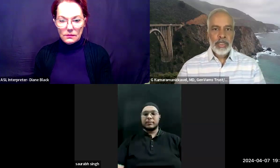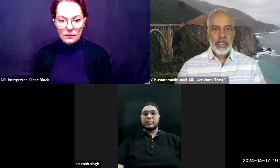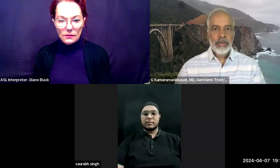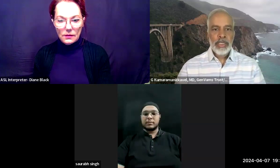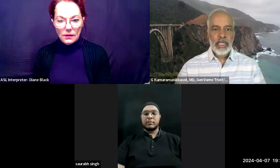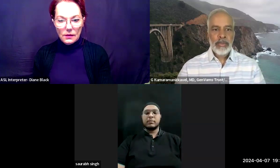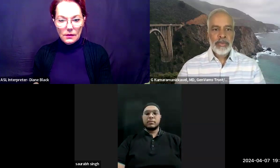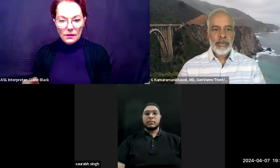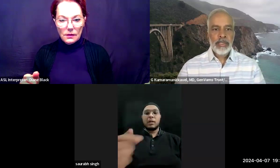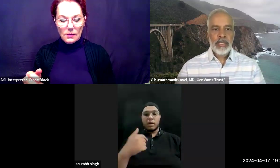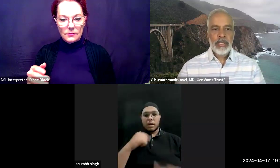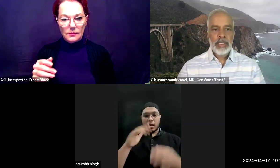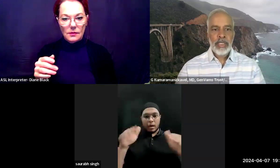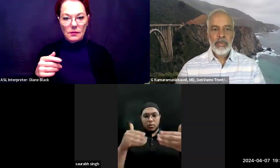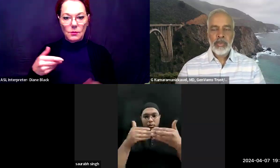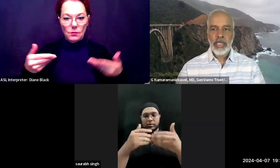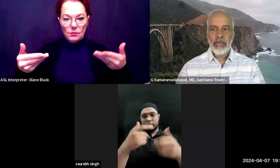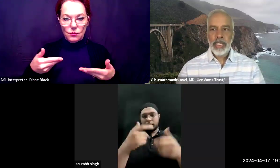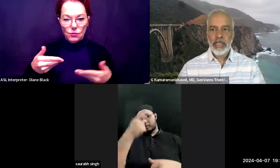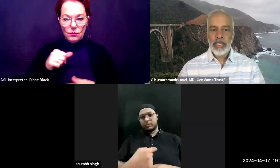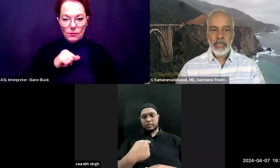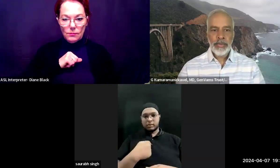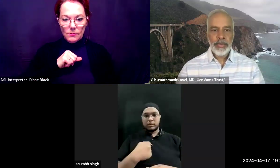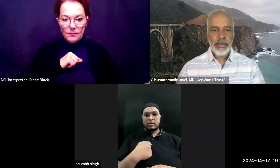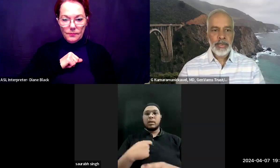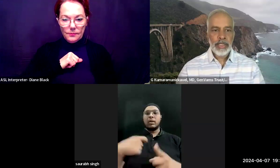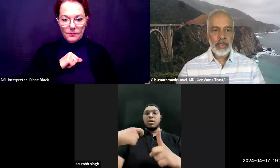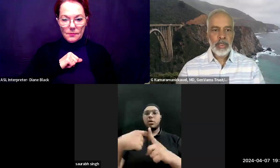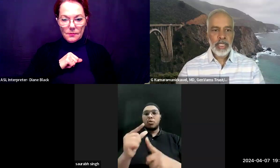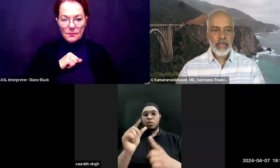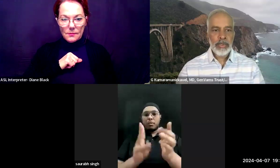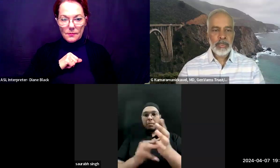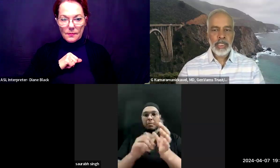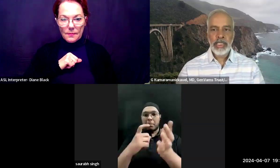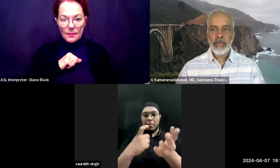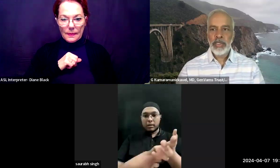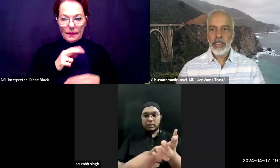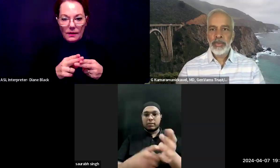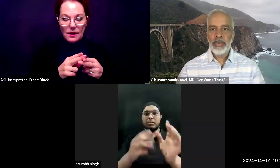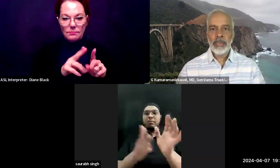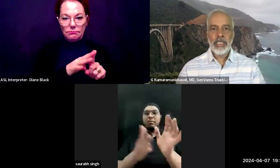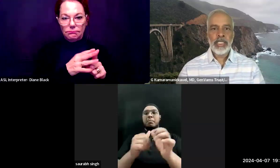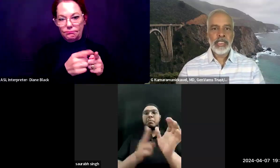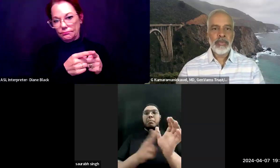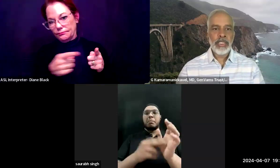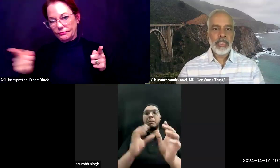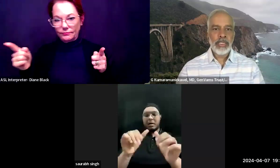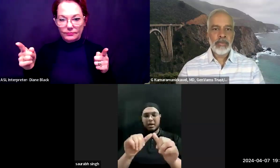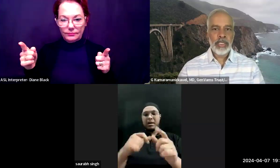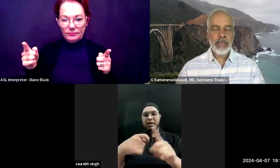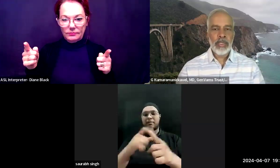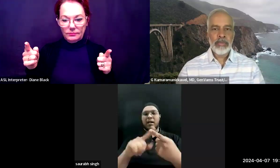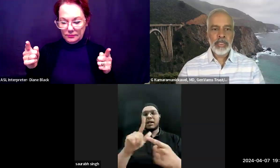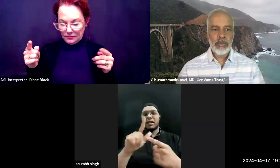To introduce myself, I'm Kumaramanickavel. That's a long name so the easy way to address me is by calling